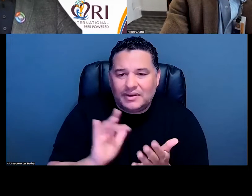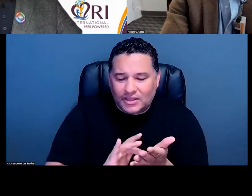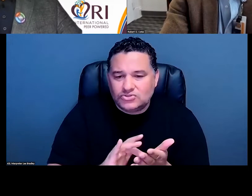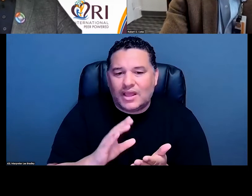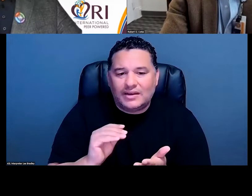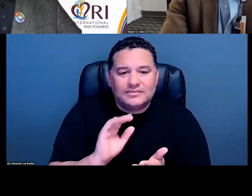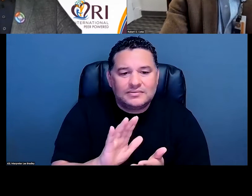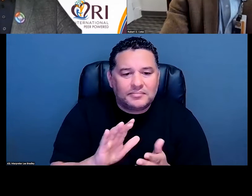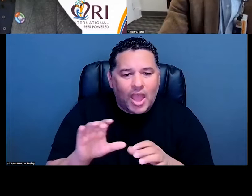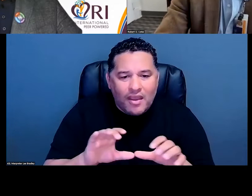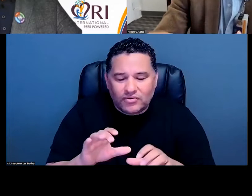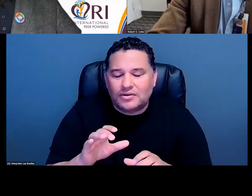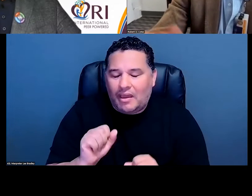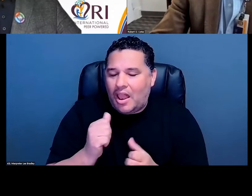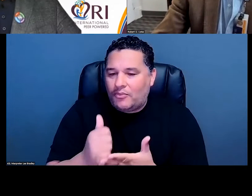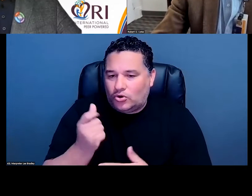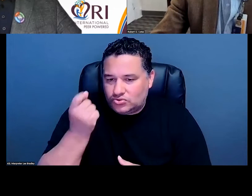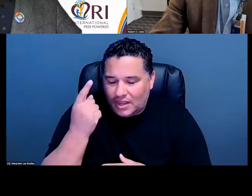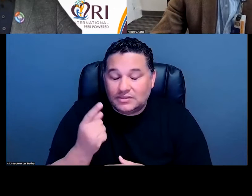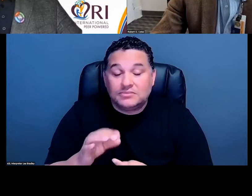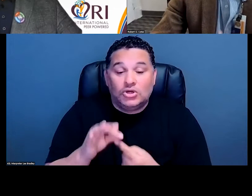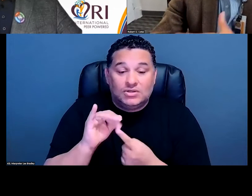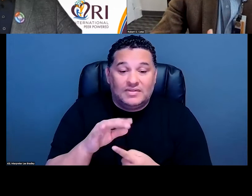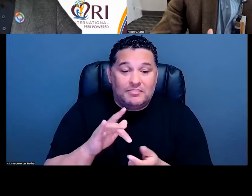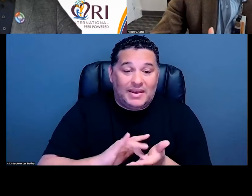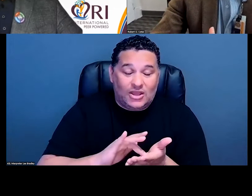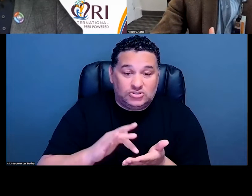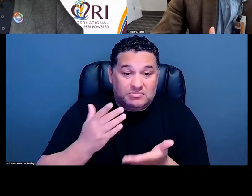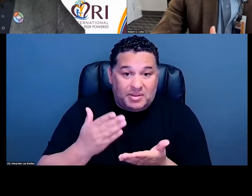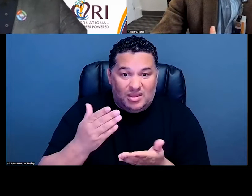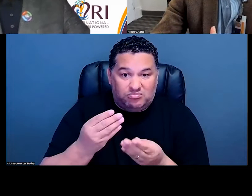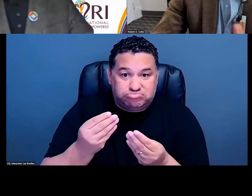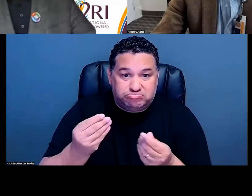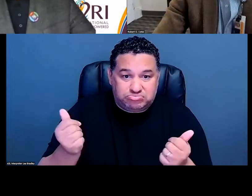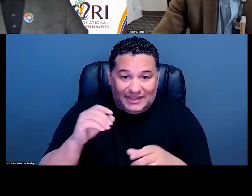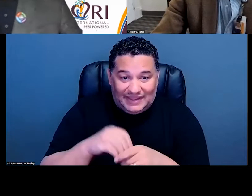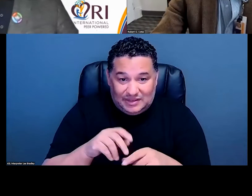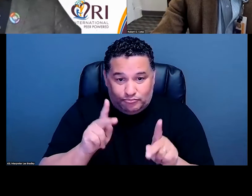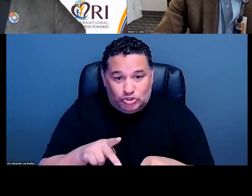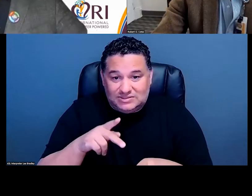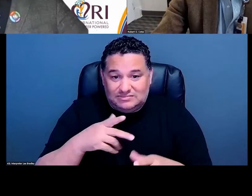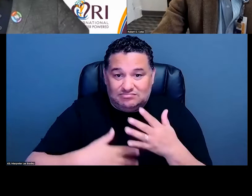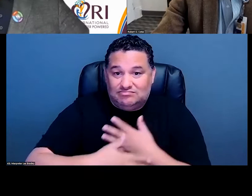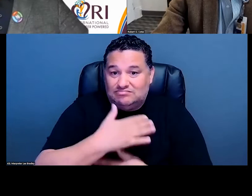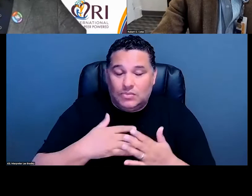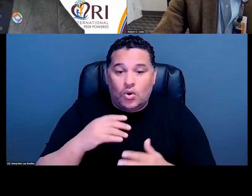, A KNOWLEDGE OF SPECIFIC MEDICATION AND MIGHT HELP YOU UNDERSTAND, ESPECIALLY IF THE MEDICATION MIGHT